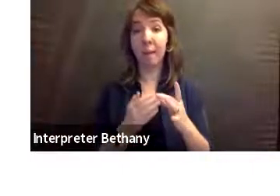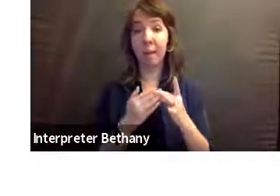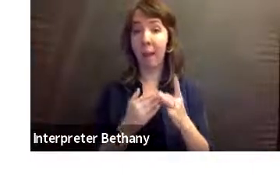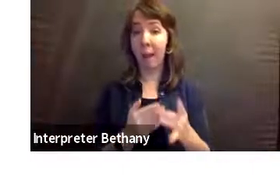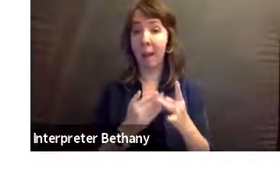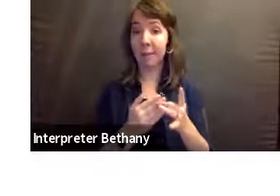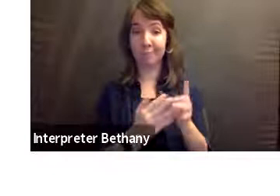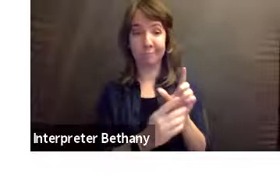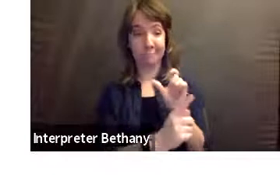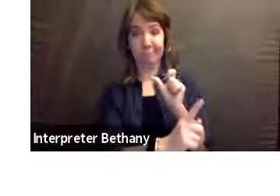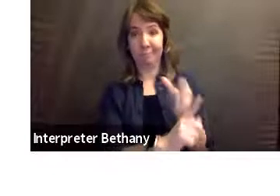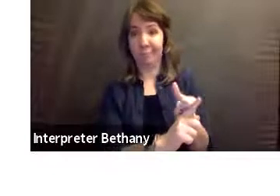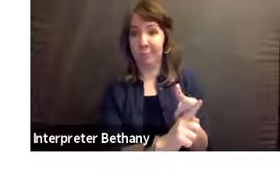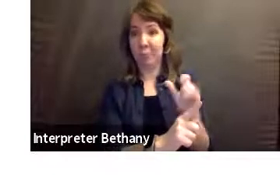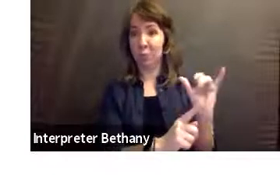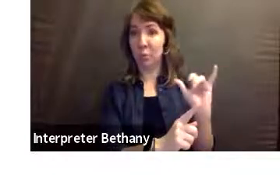Linda Kobashigawa: They're just again, really easy for students access